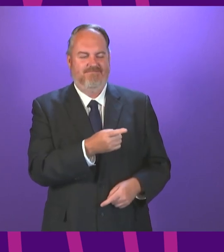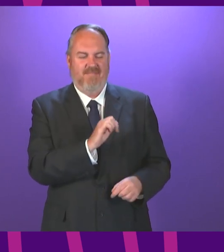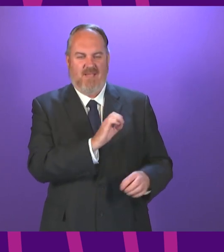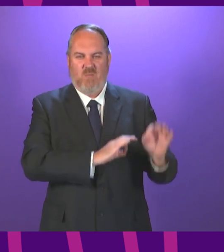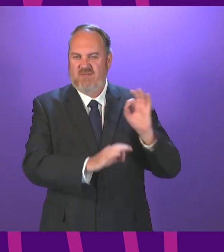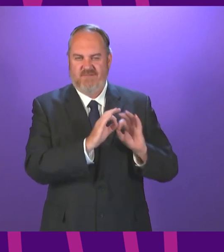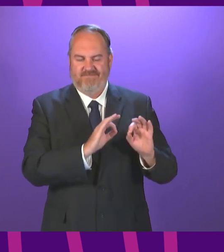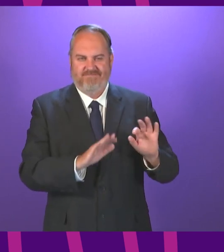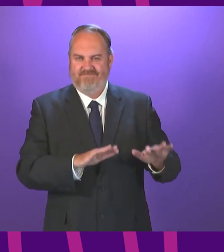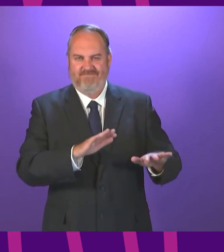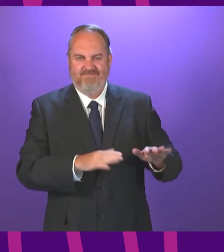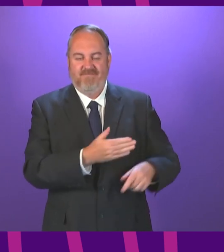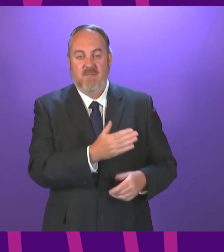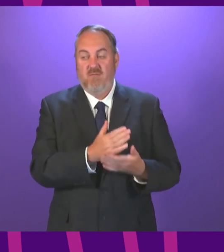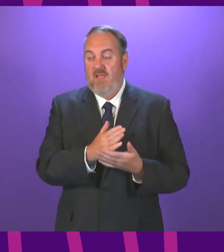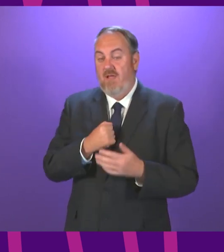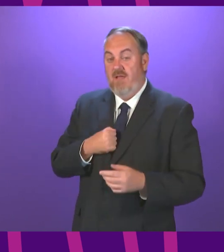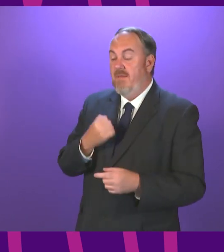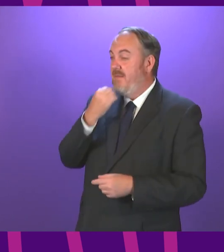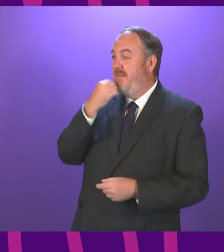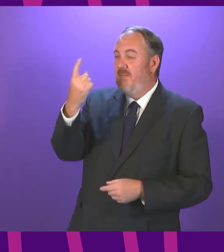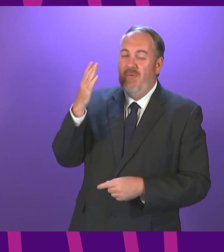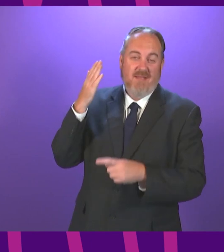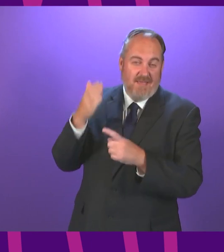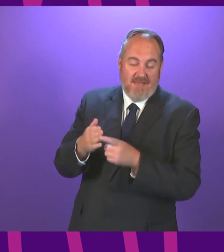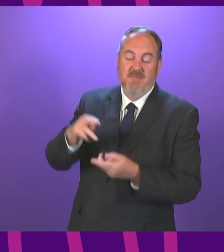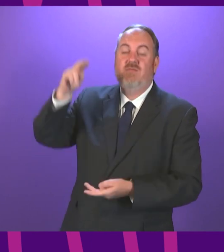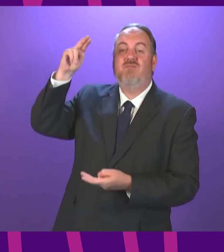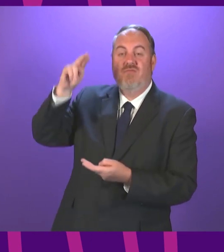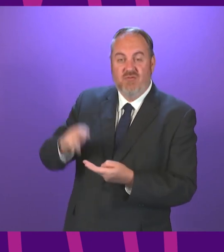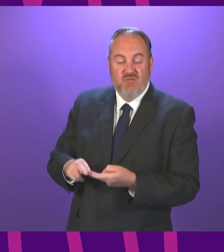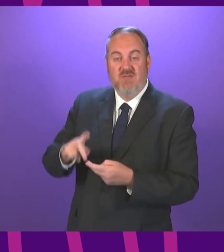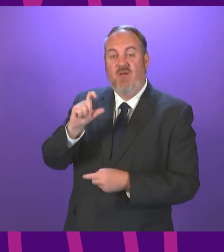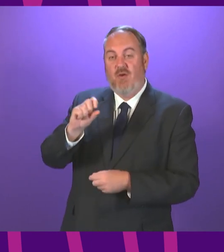get Covid cases lower than they are right now and to take a cautious path